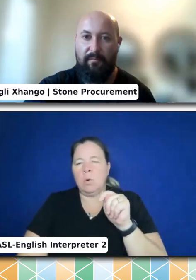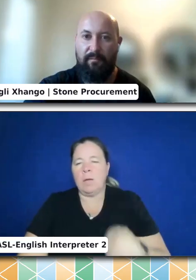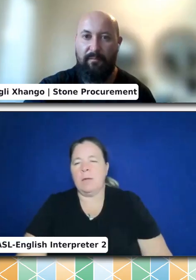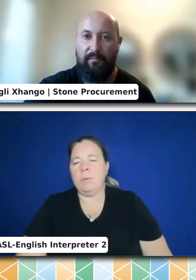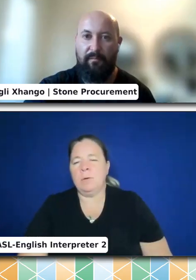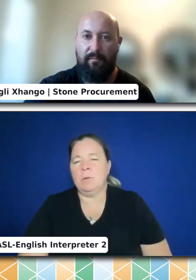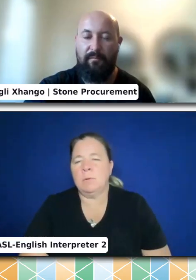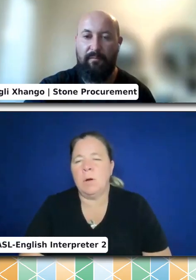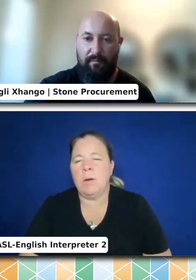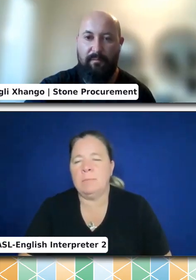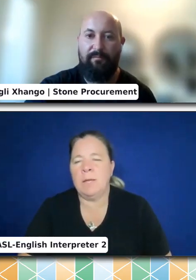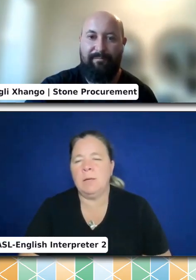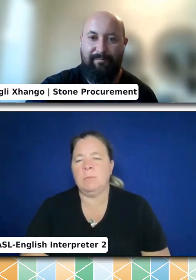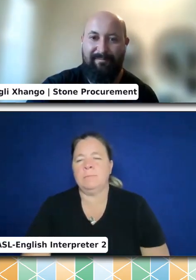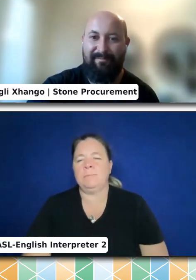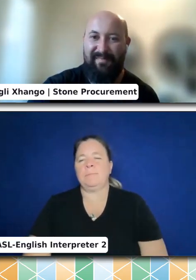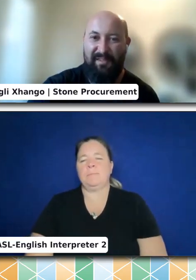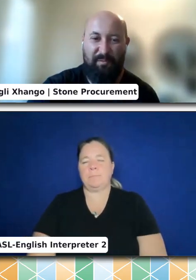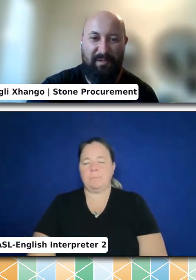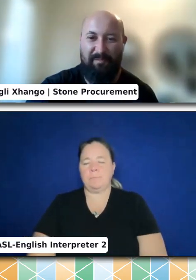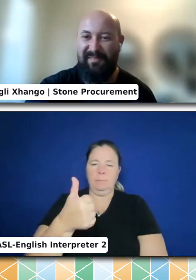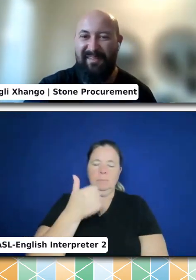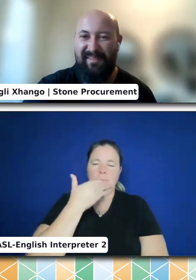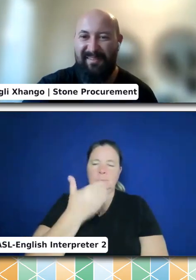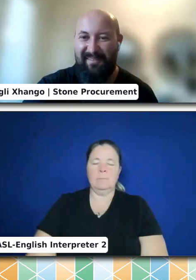Okay, that would be good. All right, thank you. No problem. Okay.